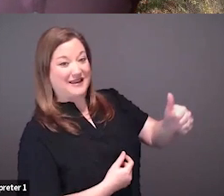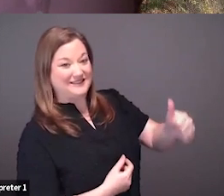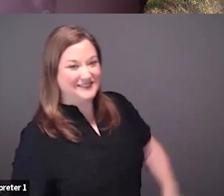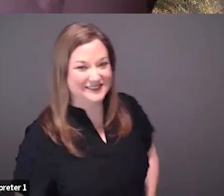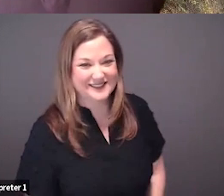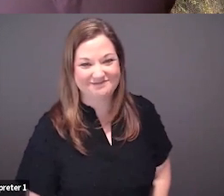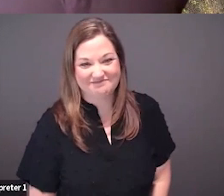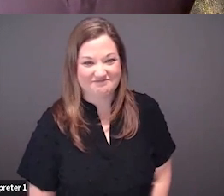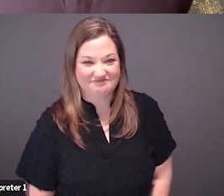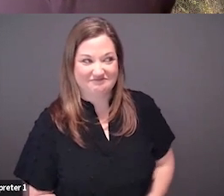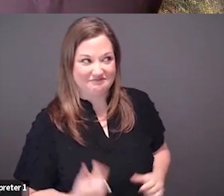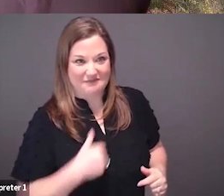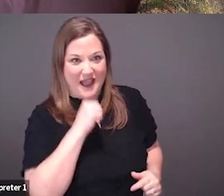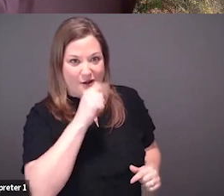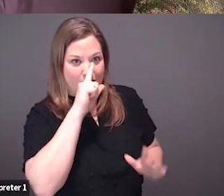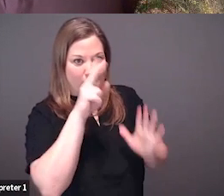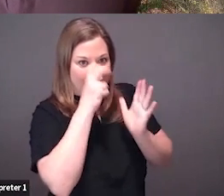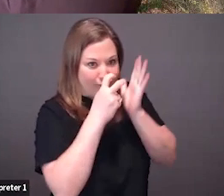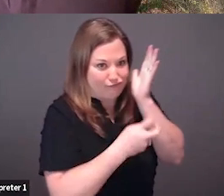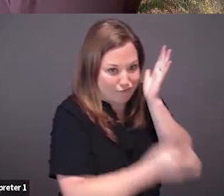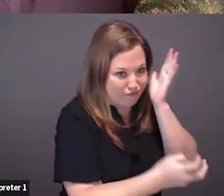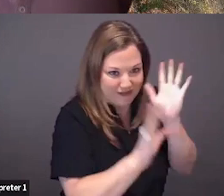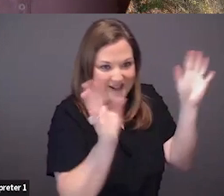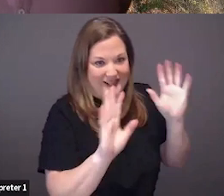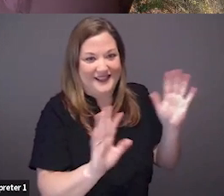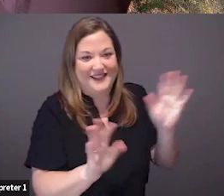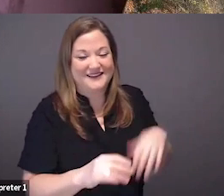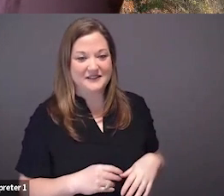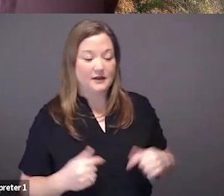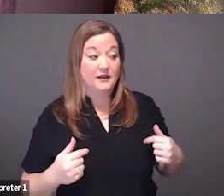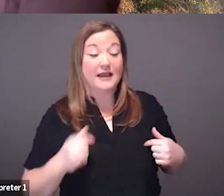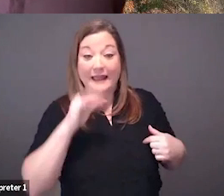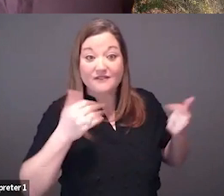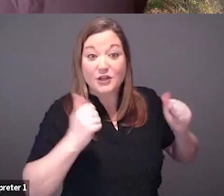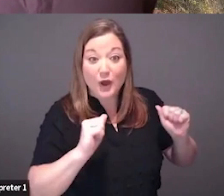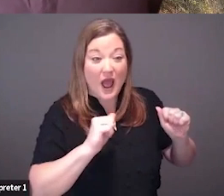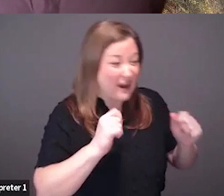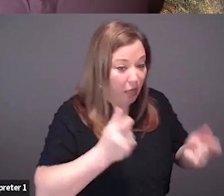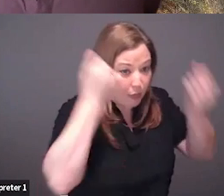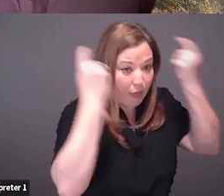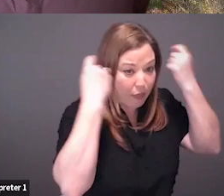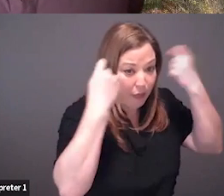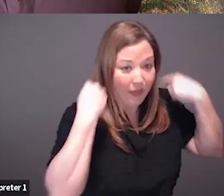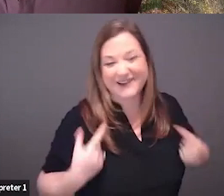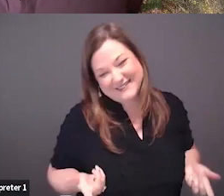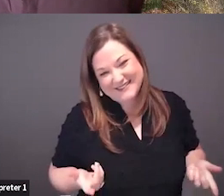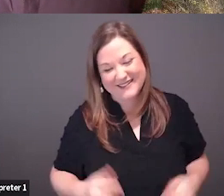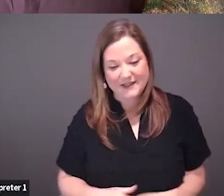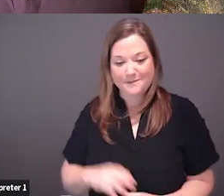I don't tend to dig into the-- not that I'd understand it if I did. I think something that's interesting, too,